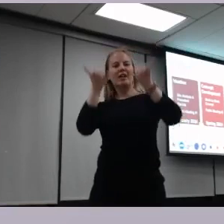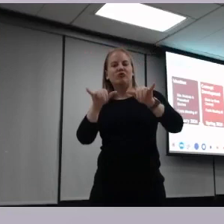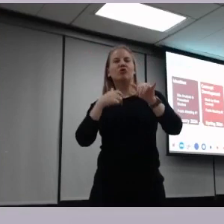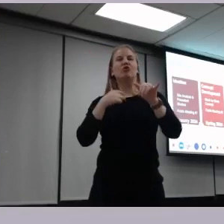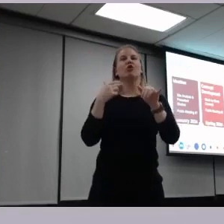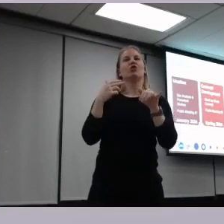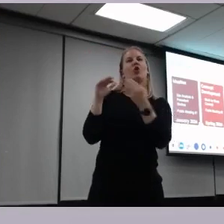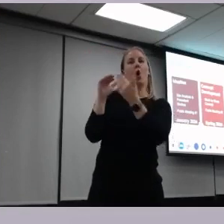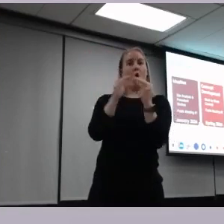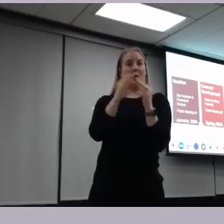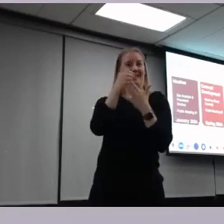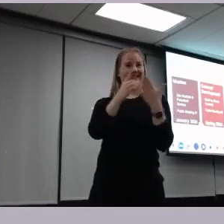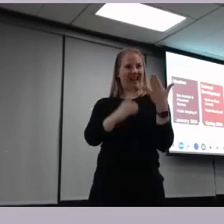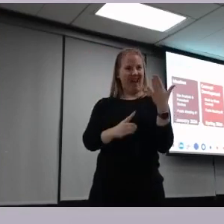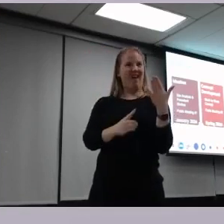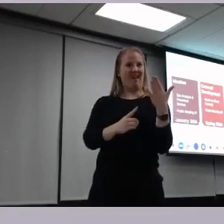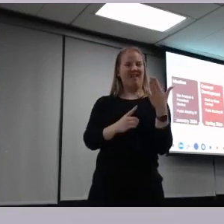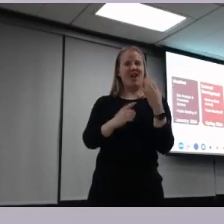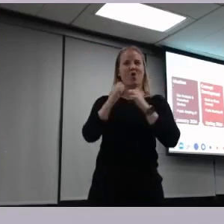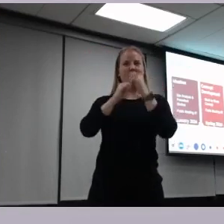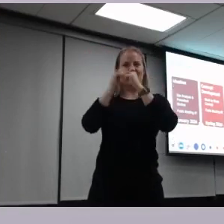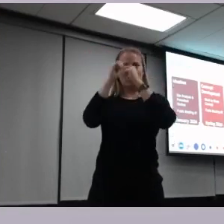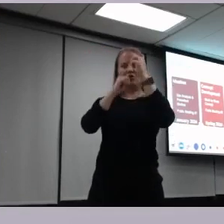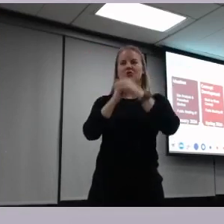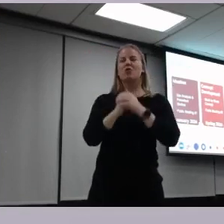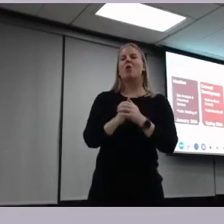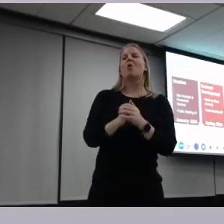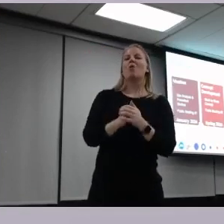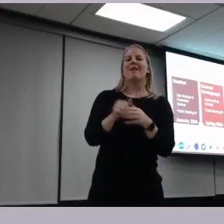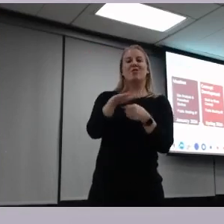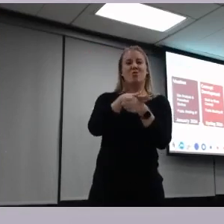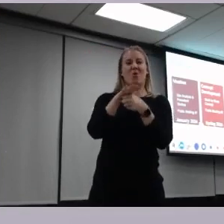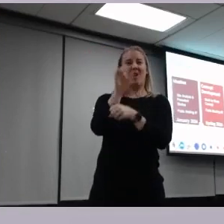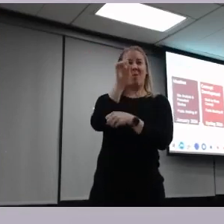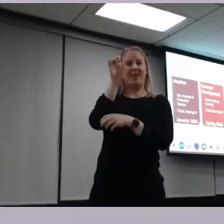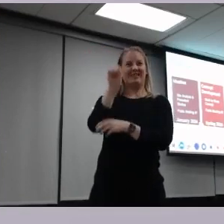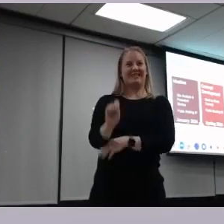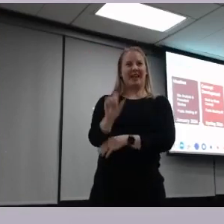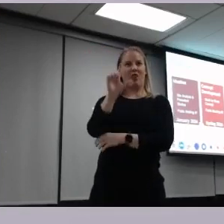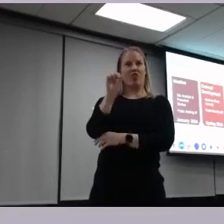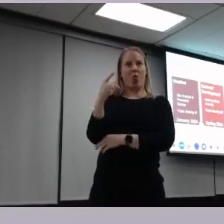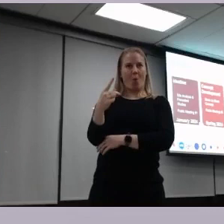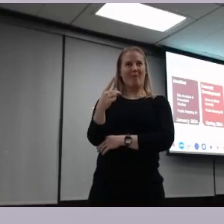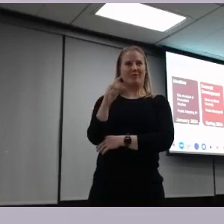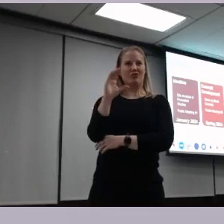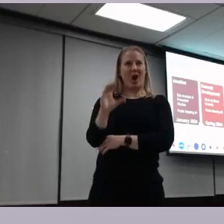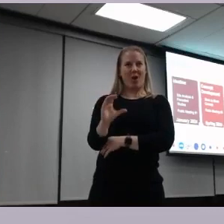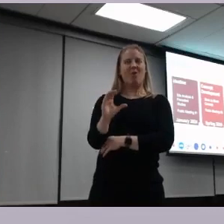and they are located in Chicago's South Bend. And it is my pleasure to introduce their project manager,